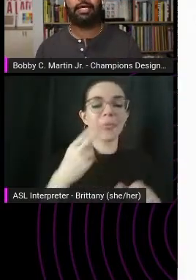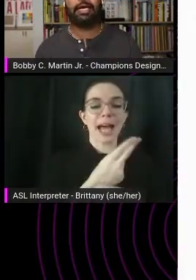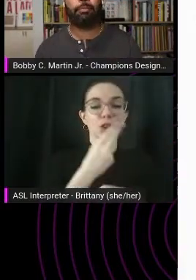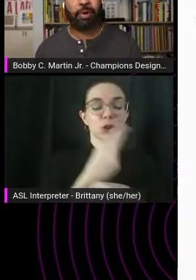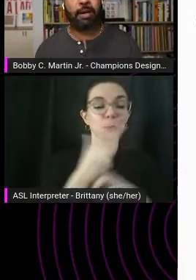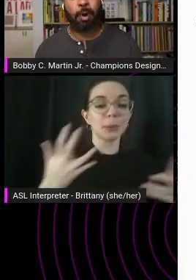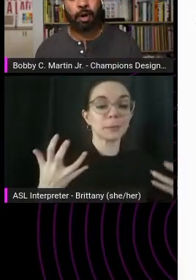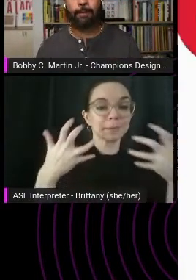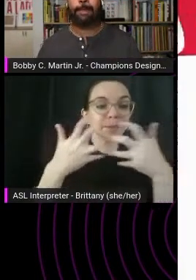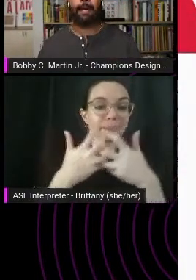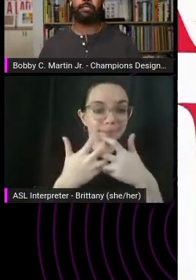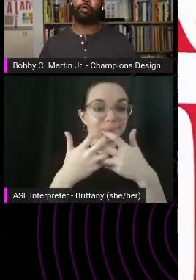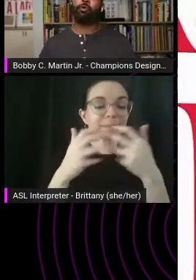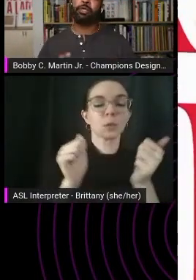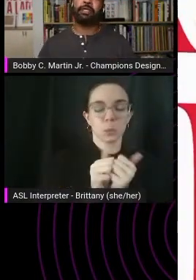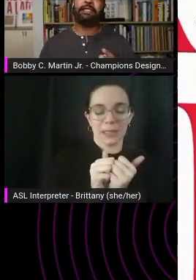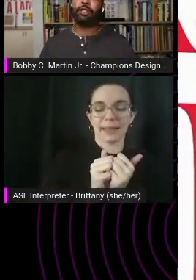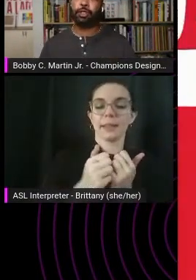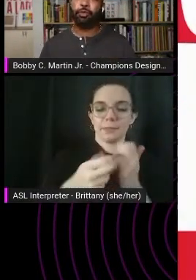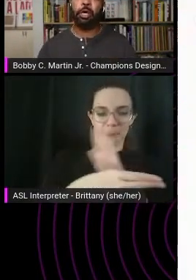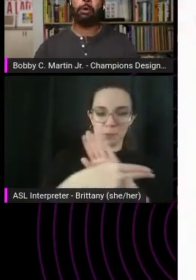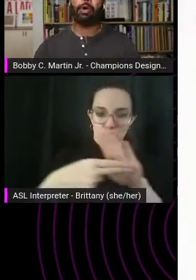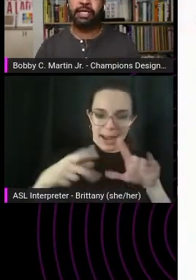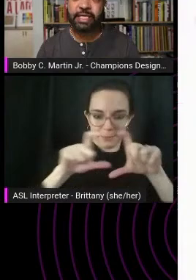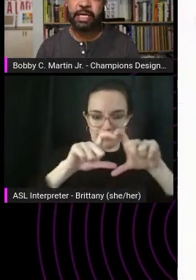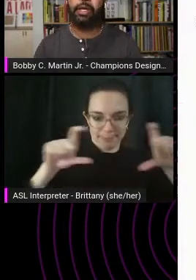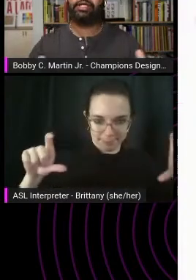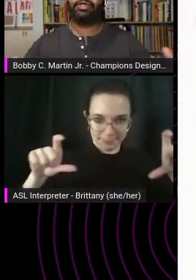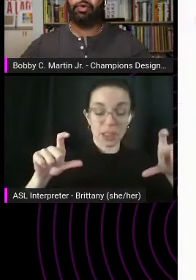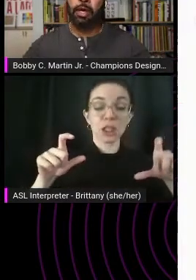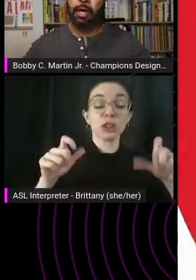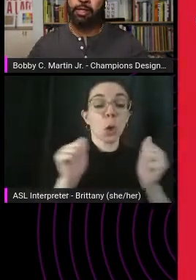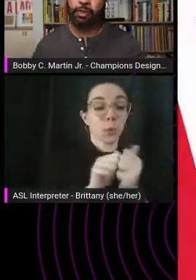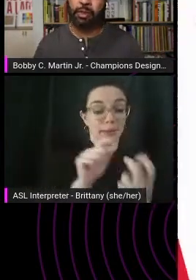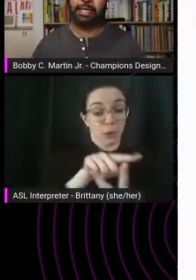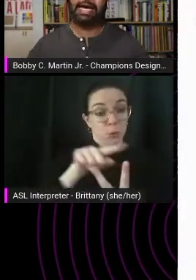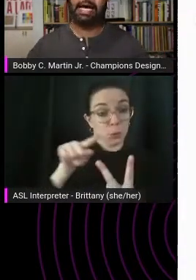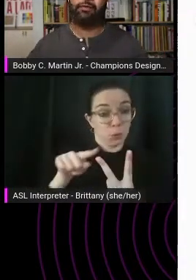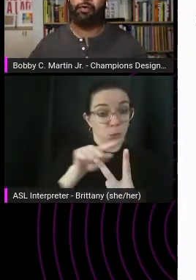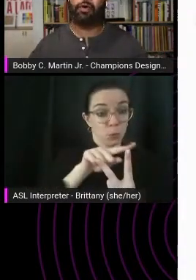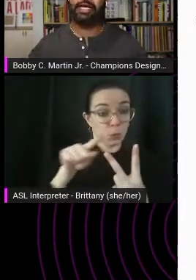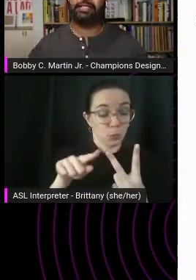the brand mark. And so with these 2, we're continuing to allow for that